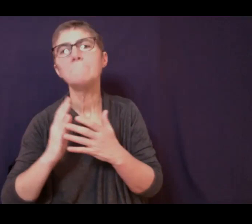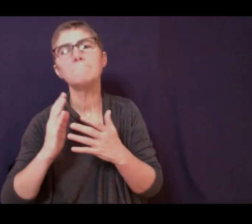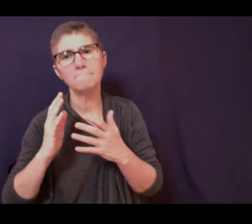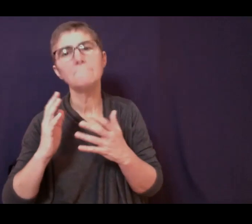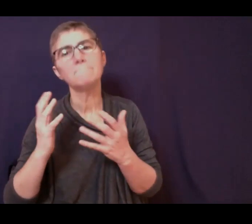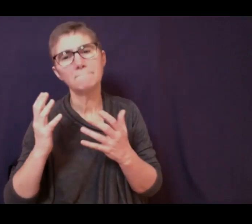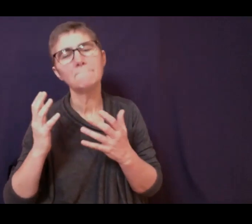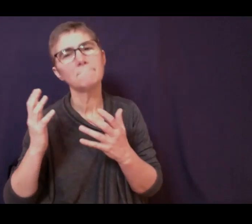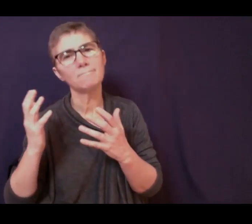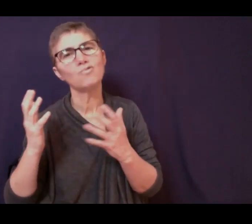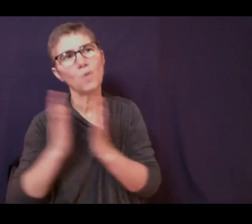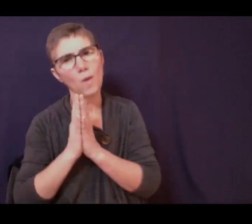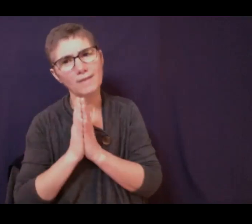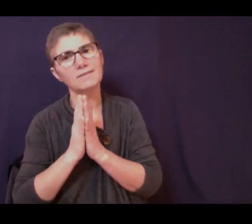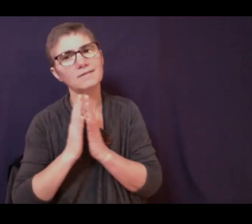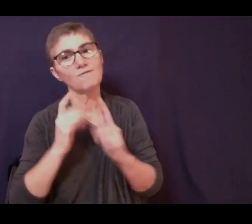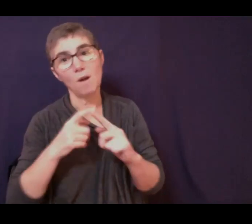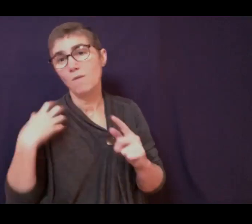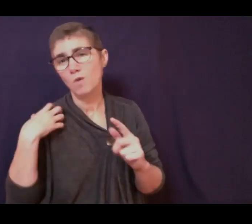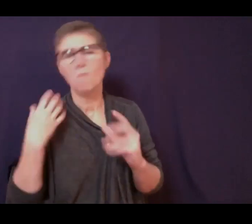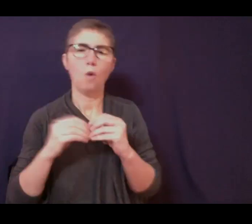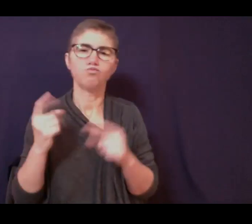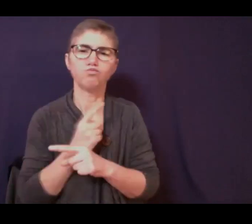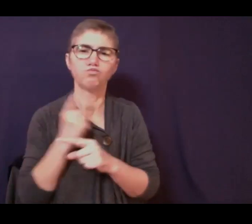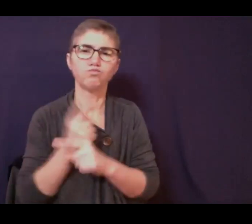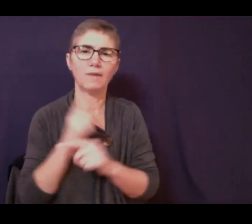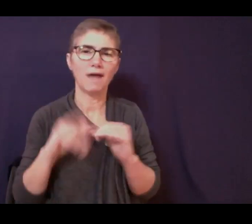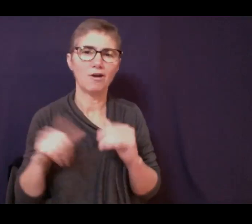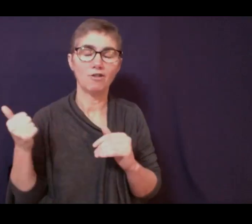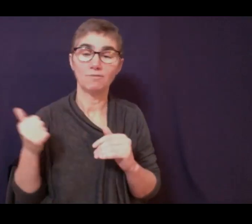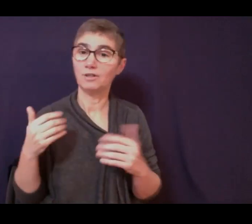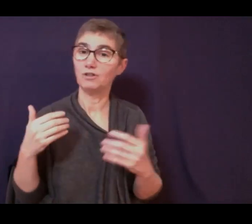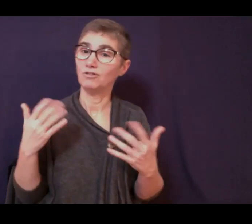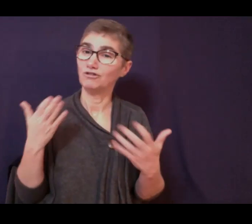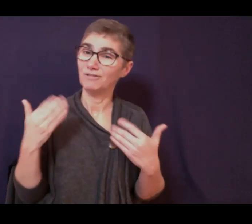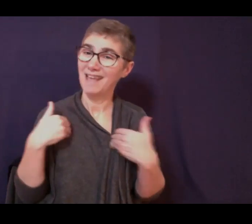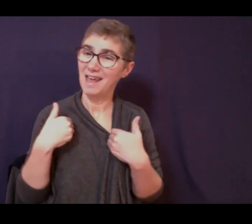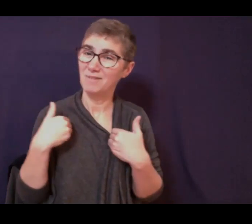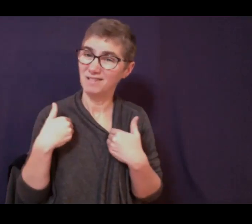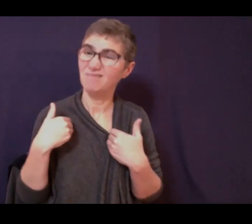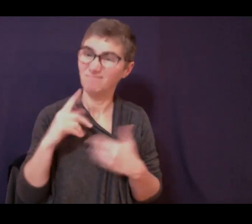certainly in general service animals are expected to be leashed unless the specific